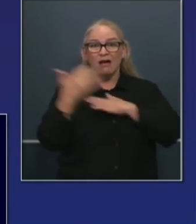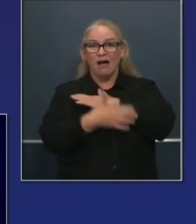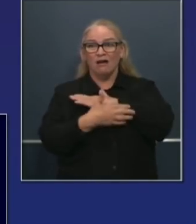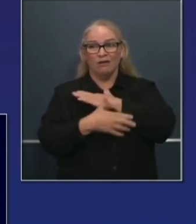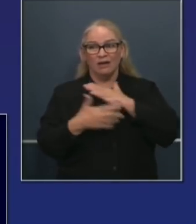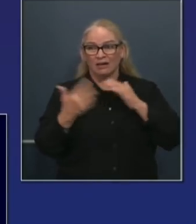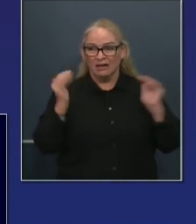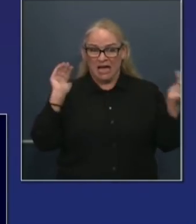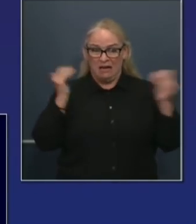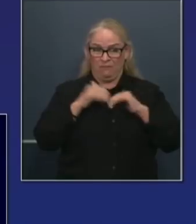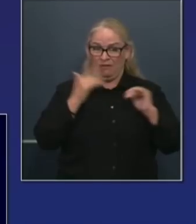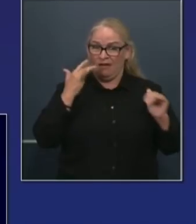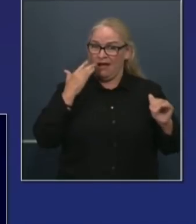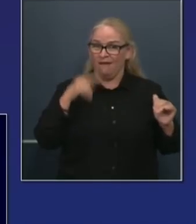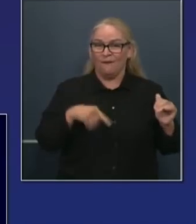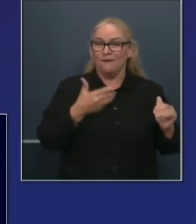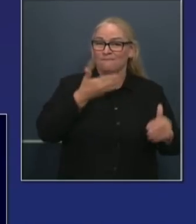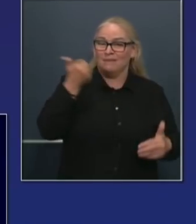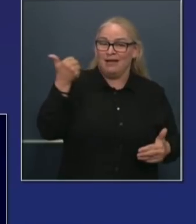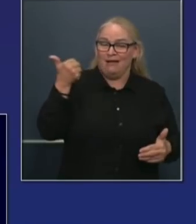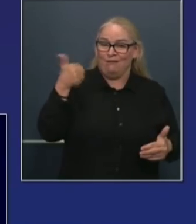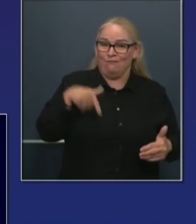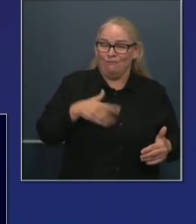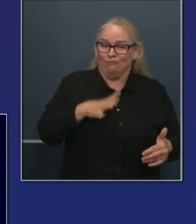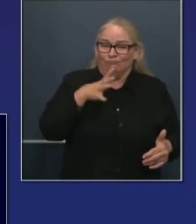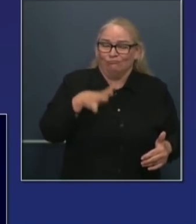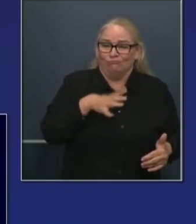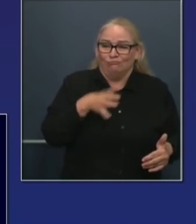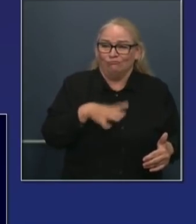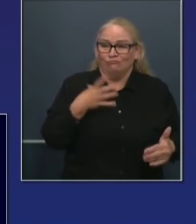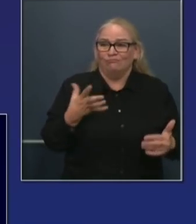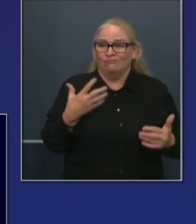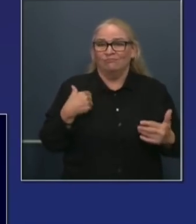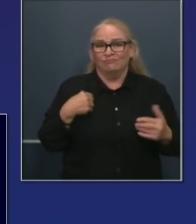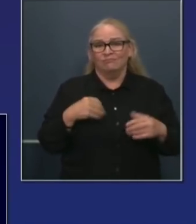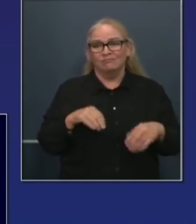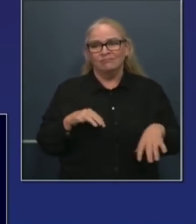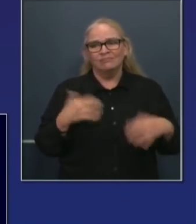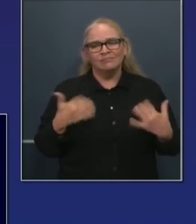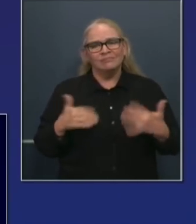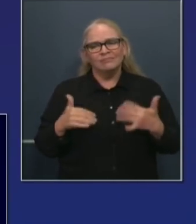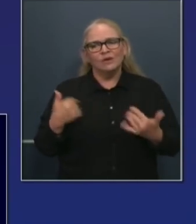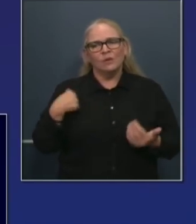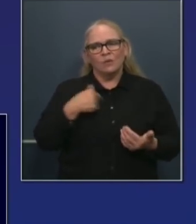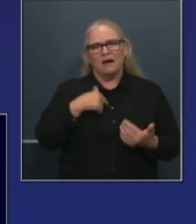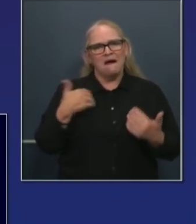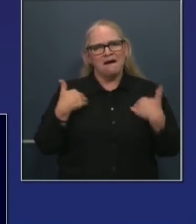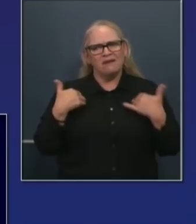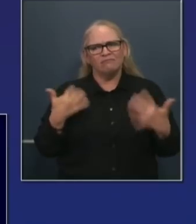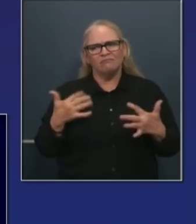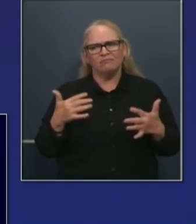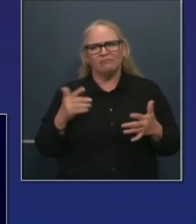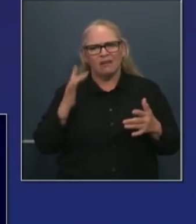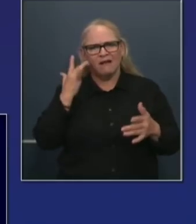COAST IN THE STATE OF CALIFORNIA AND EXIST IN PART OF THE GLOBE AT THE SCALE AND SCOPE IT DOES